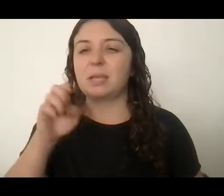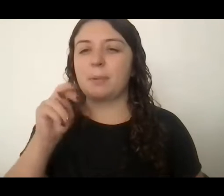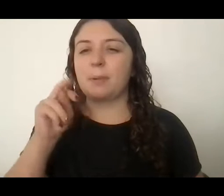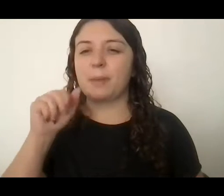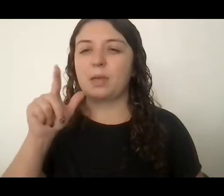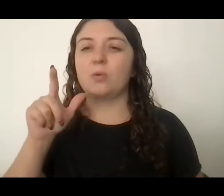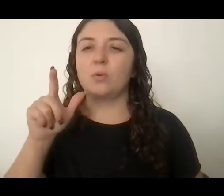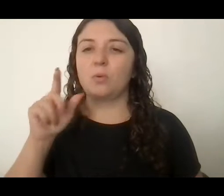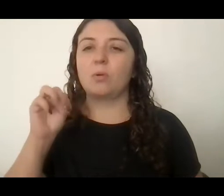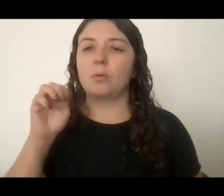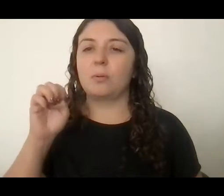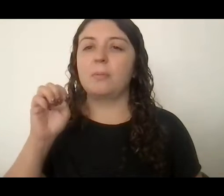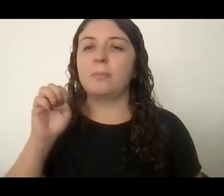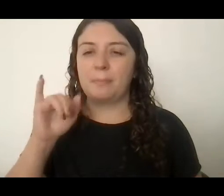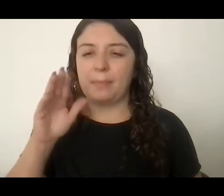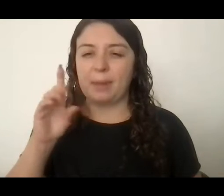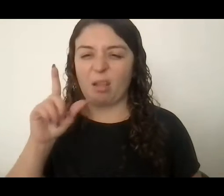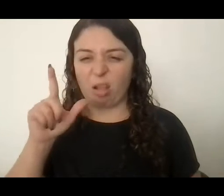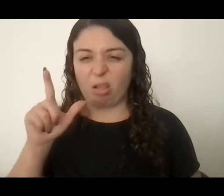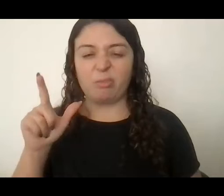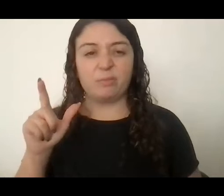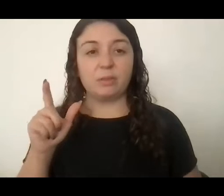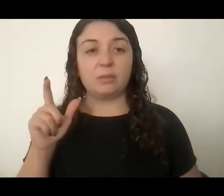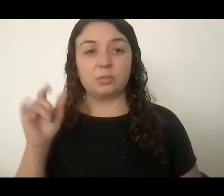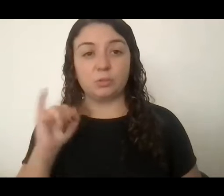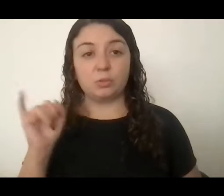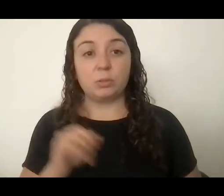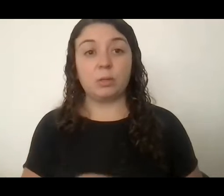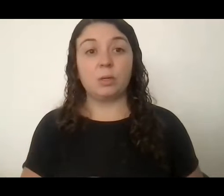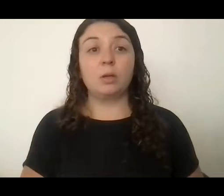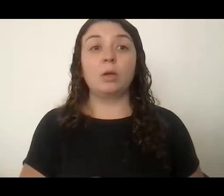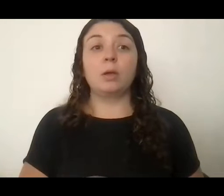these different disability benefits are. The second webinar was about common